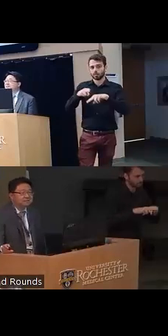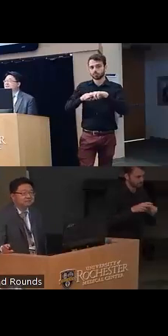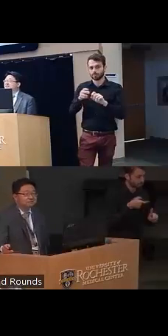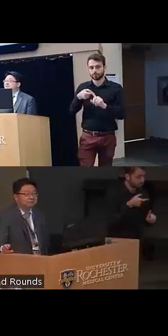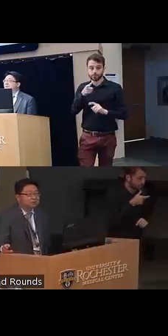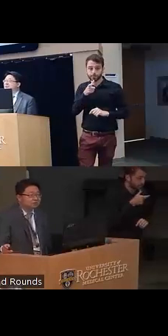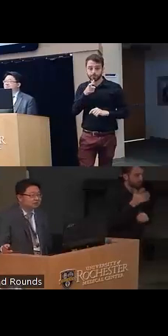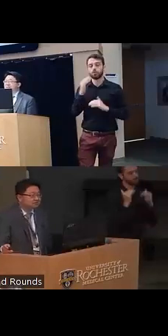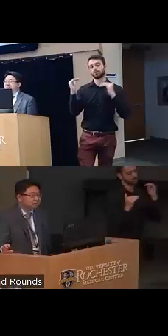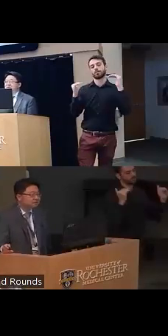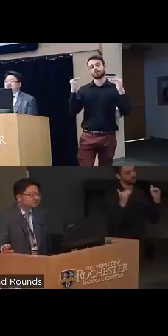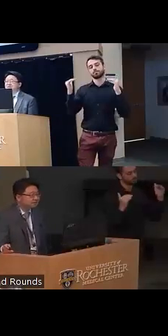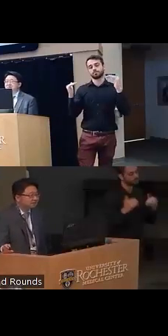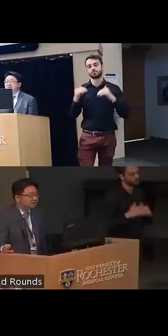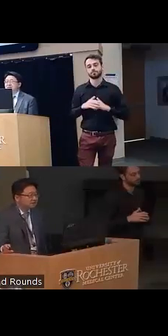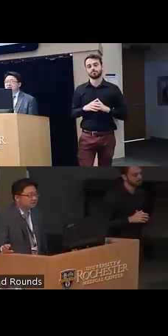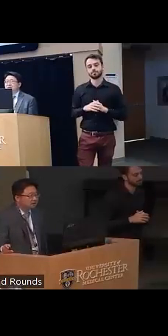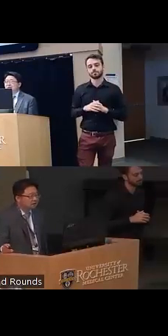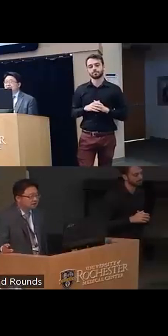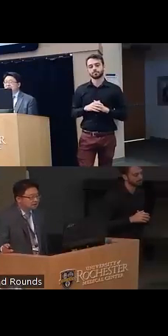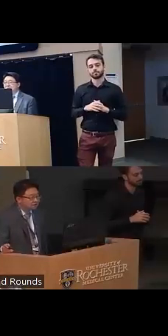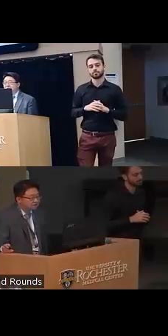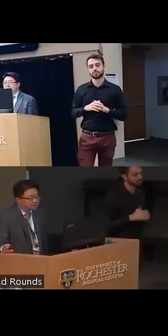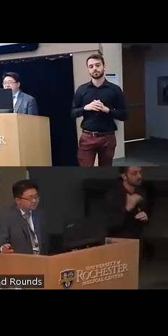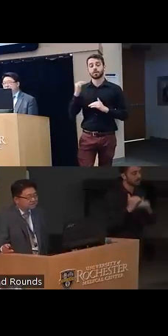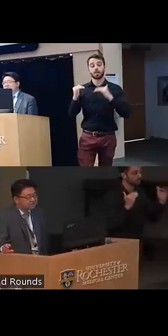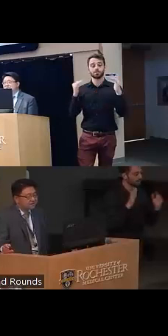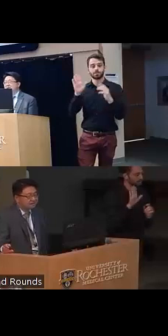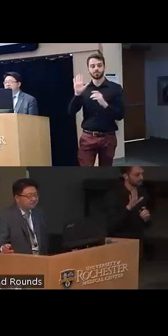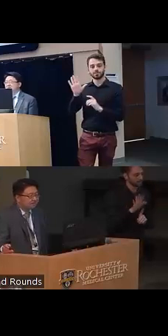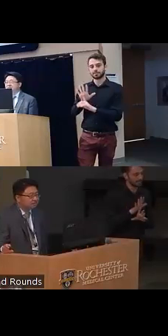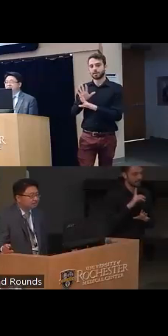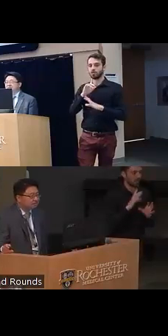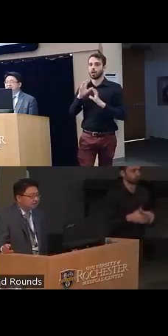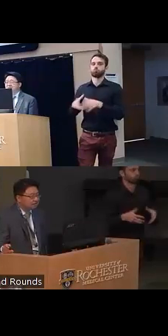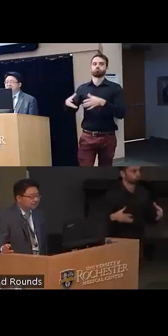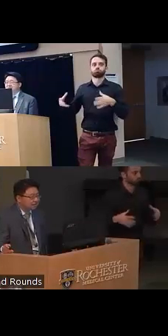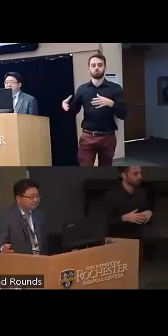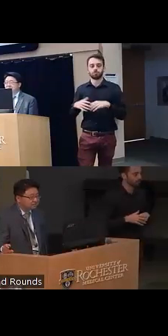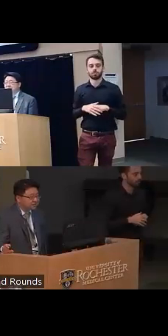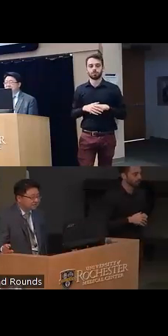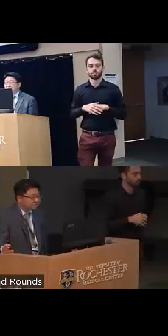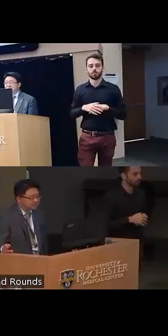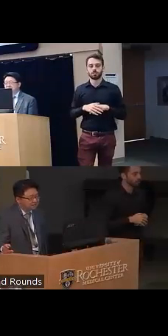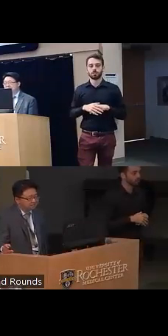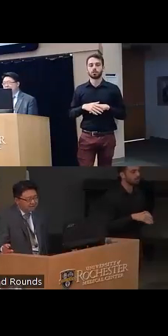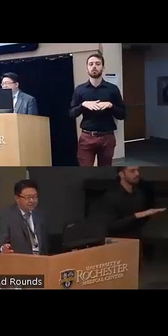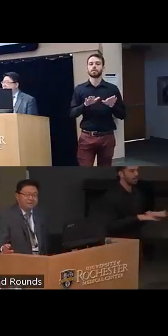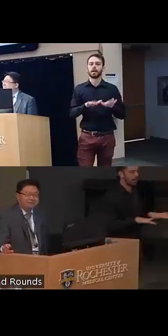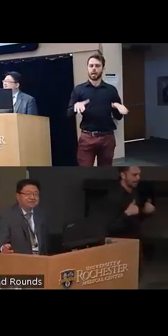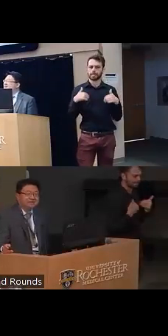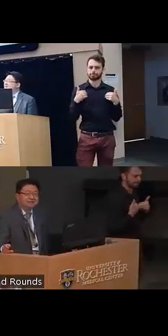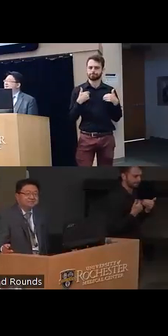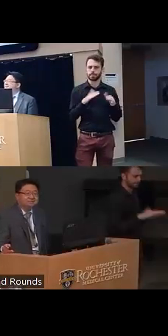has been some volume increase on the children's side however it has remained maybe about the same